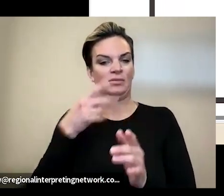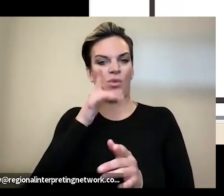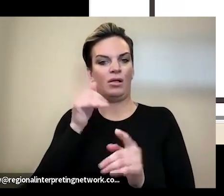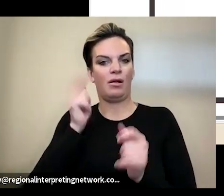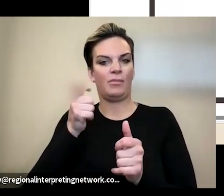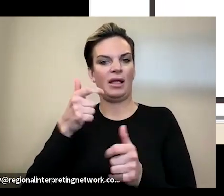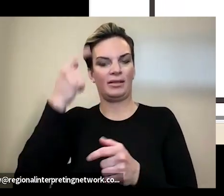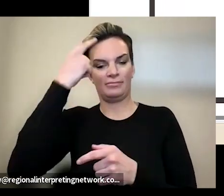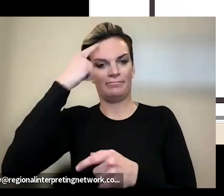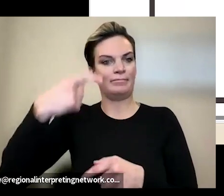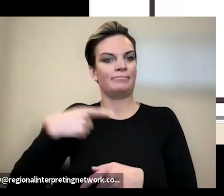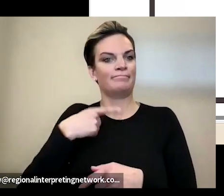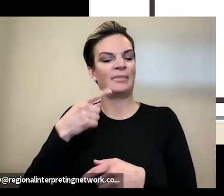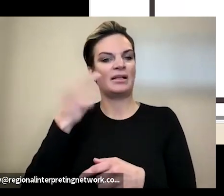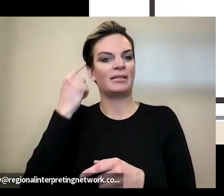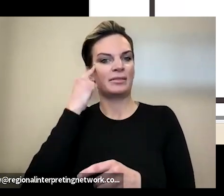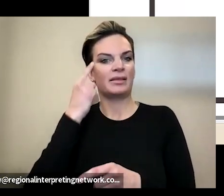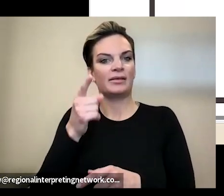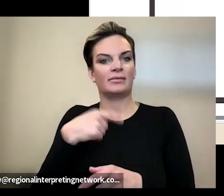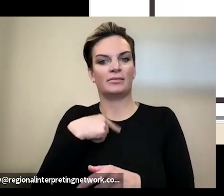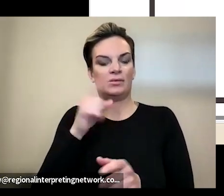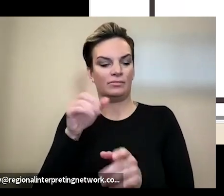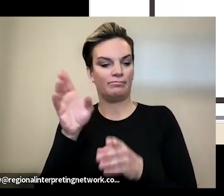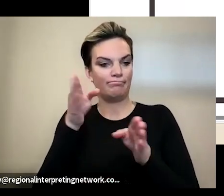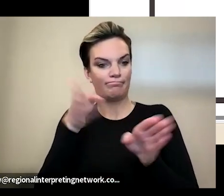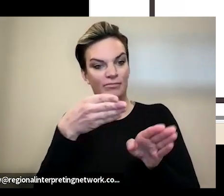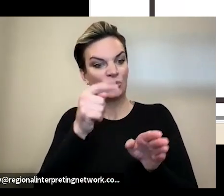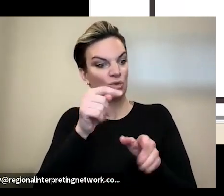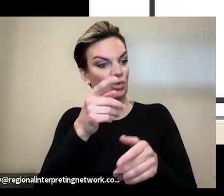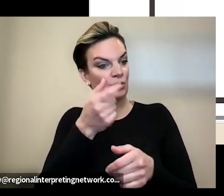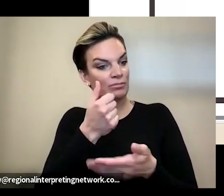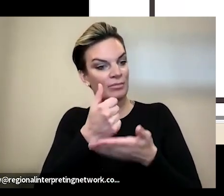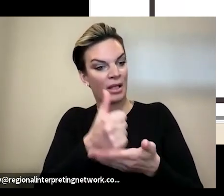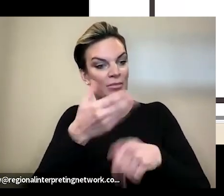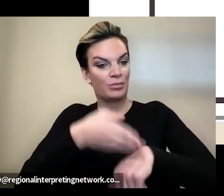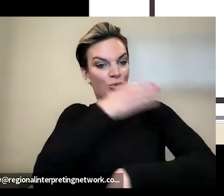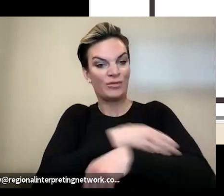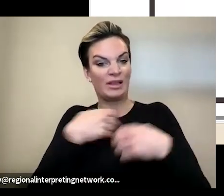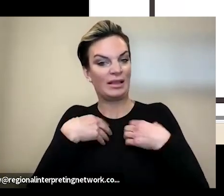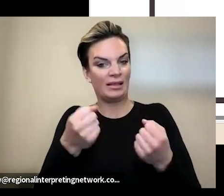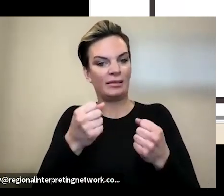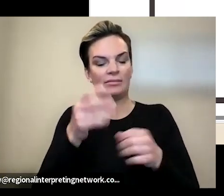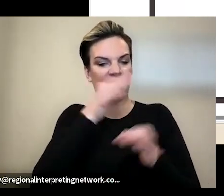first job only." So ,they stop picking up that second job that they picked up, so brain injury survivors